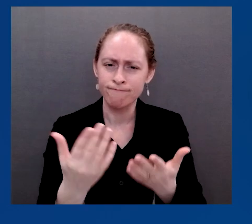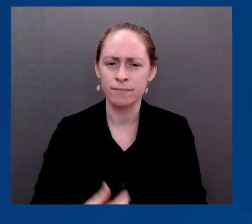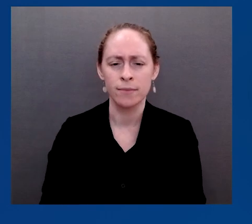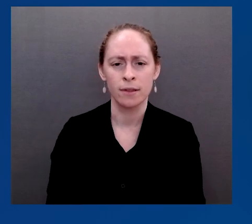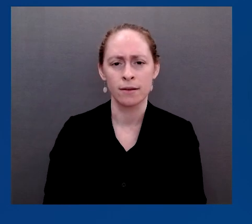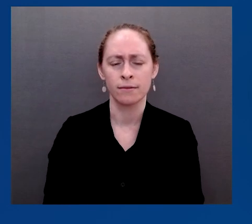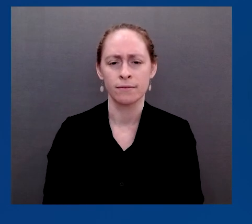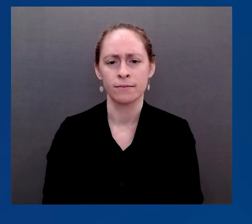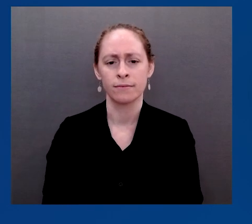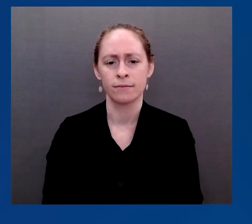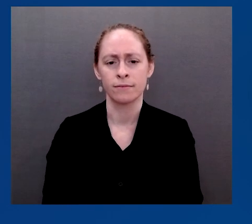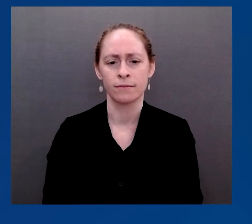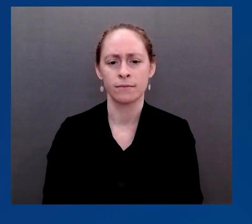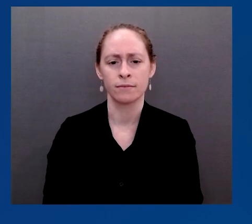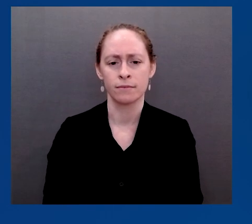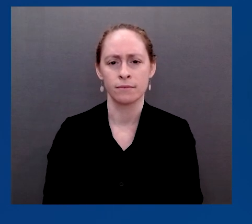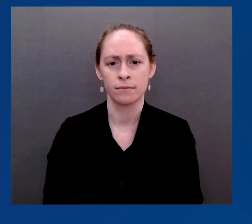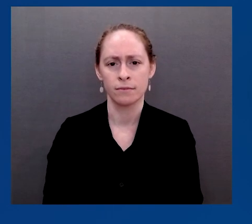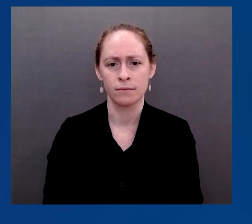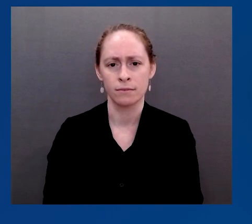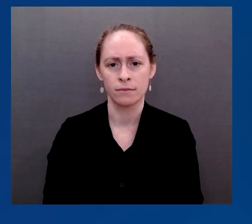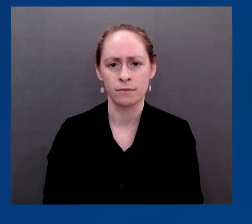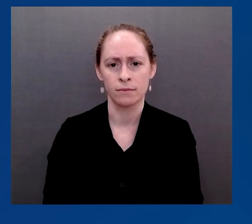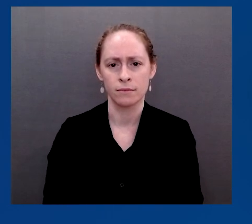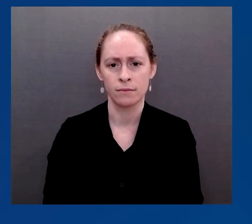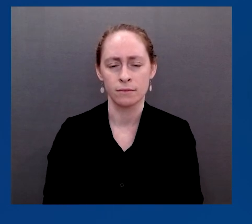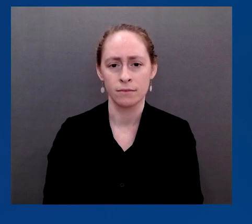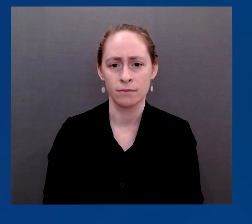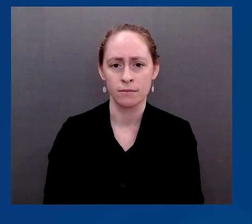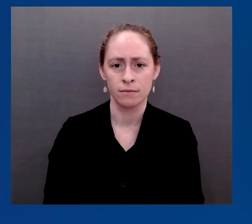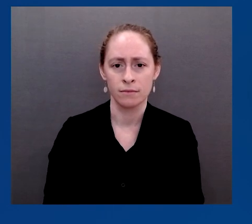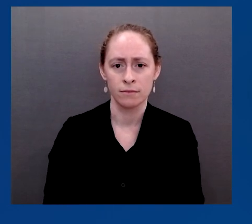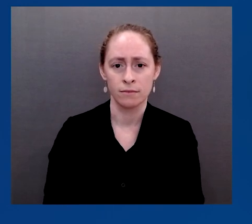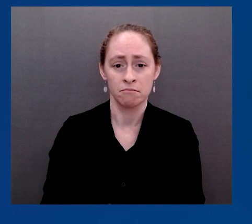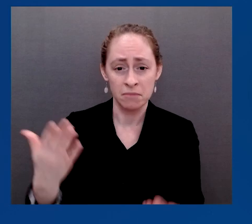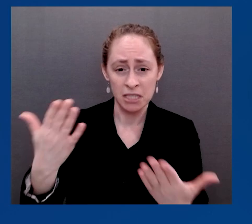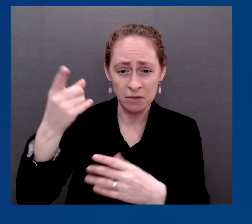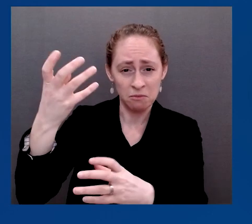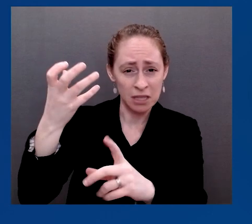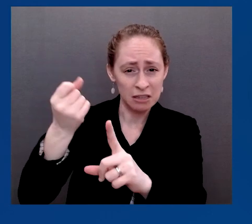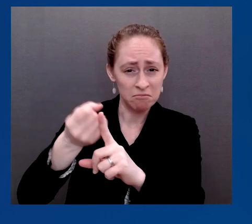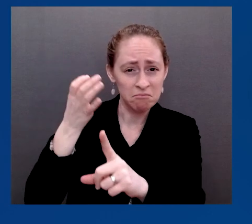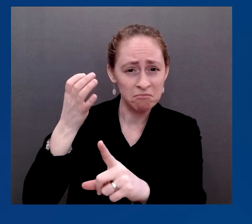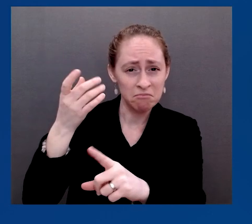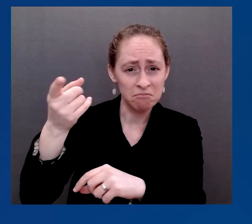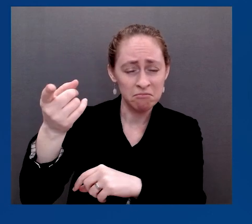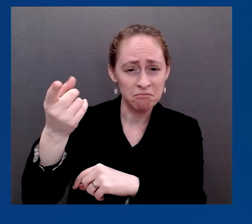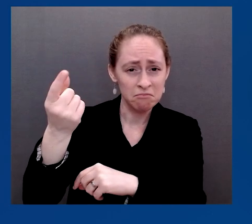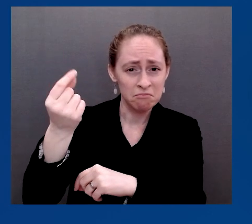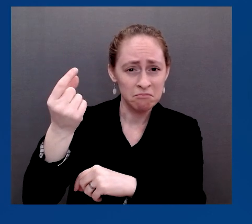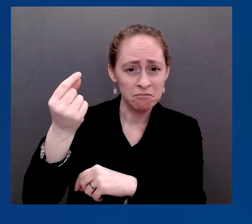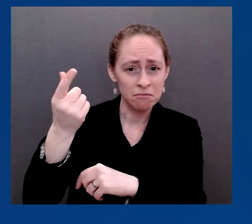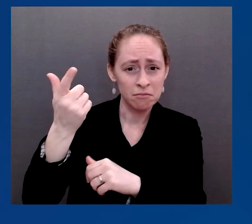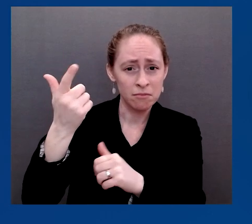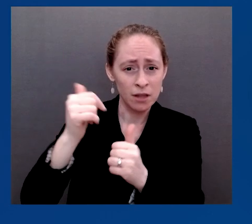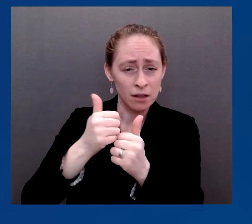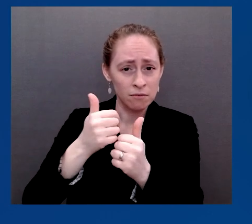on the under-five vaccine status. And then I'll talk some about both the operational issues